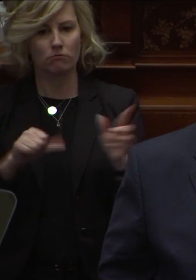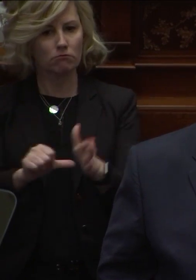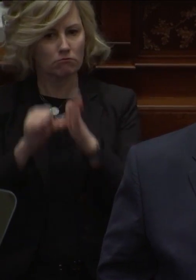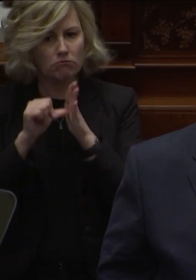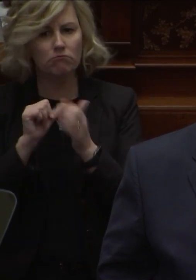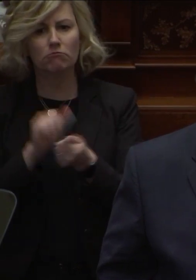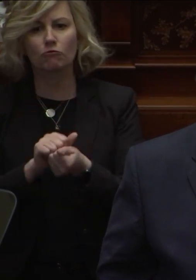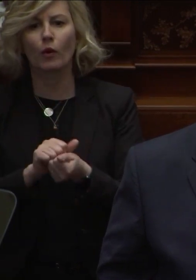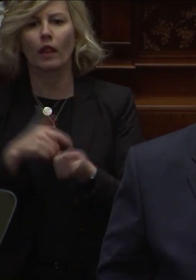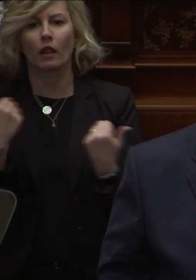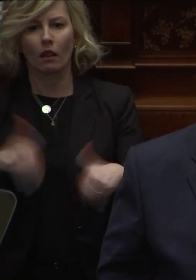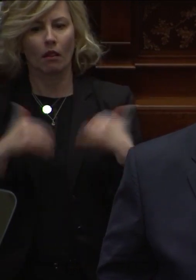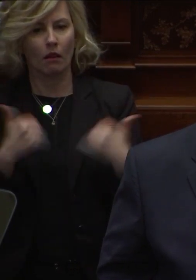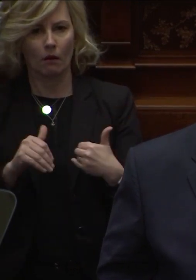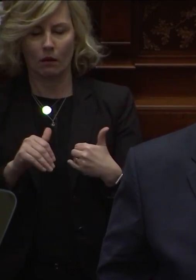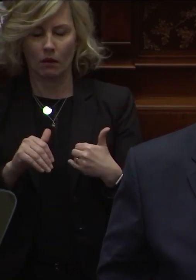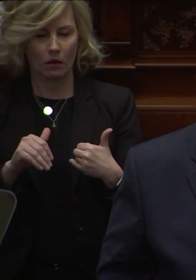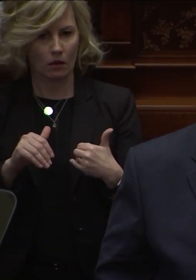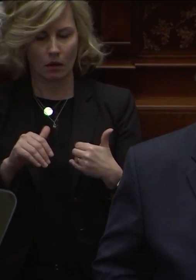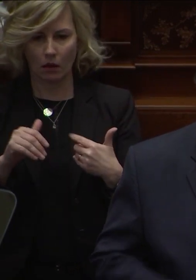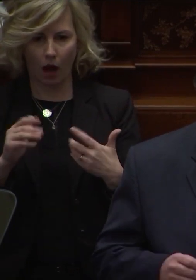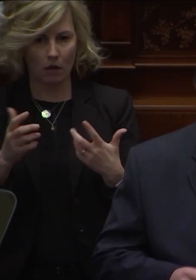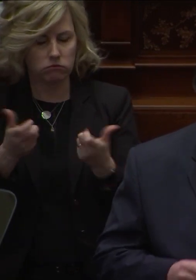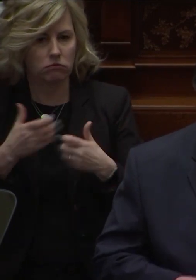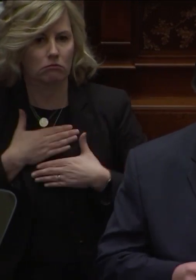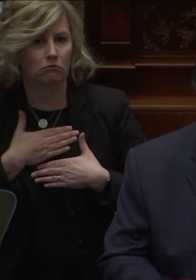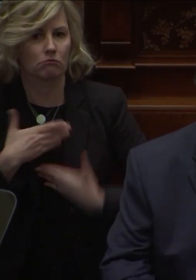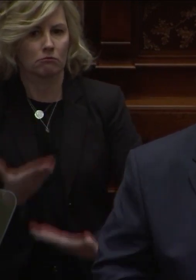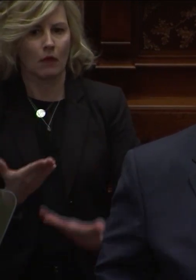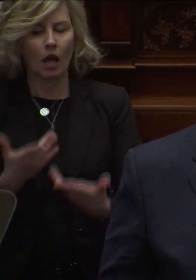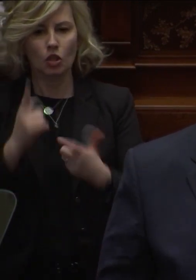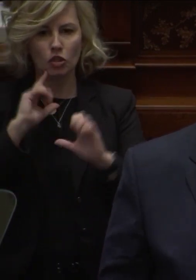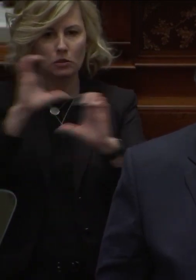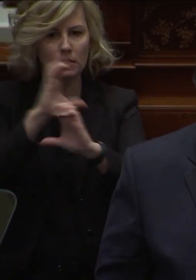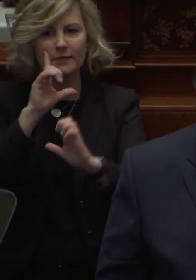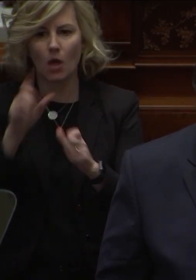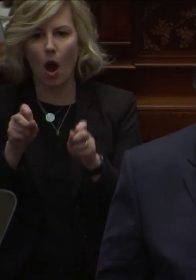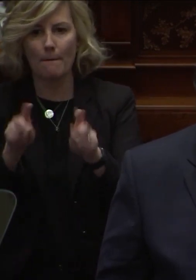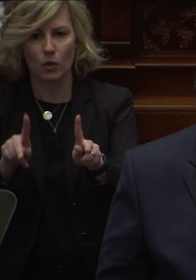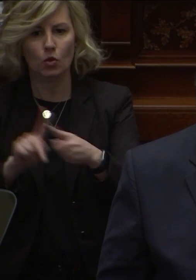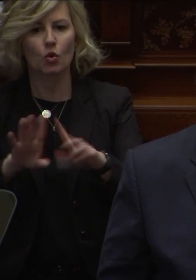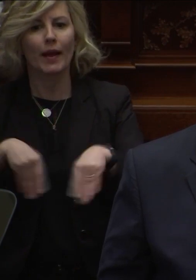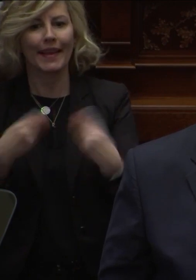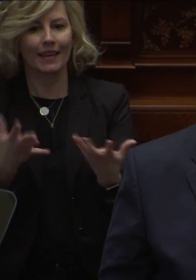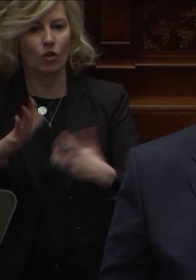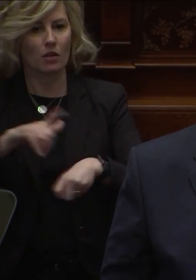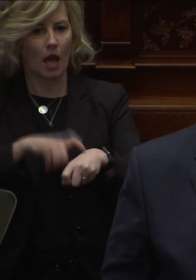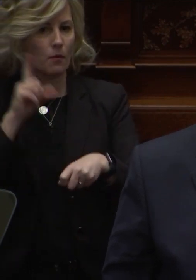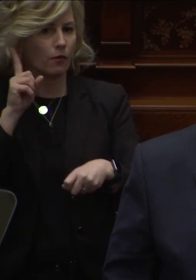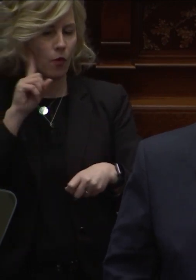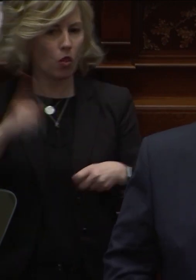FLEXIBILITY IN HER SCHEDULE, BUT I AM IMPRESSED WITH THE TREMENDOUS GENEROSITY OF SPIRIT THAT SHE LOOKED FOR THE